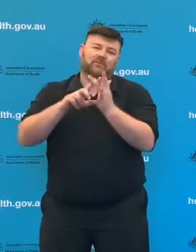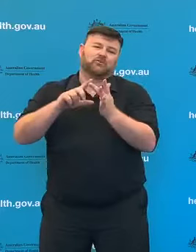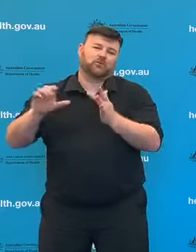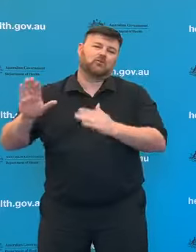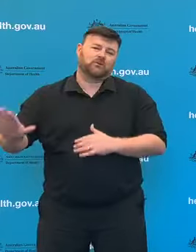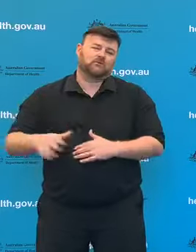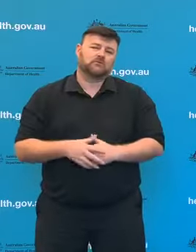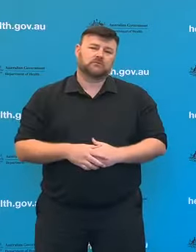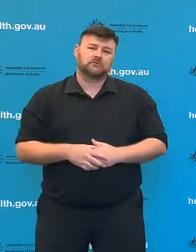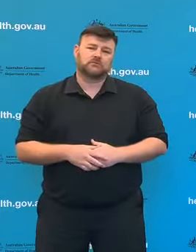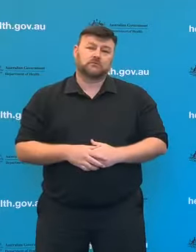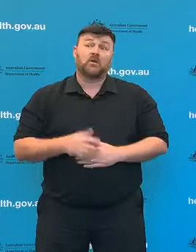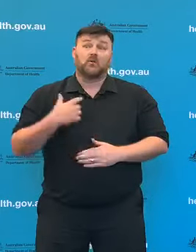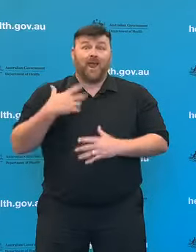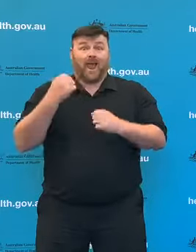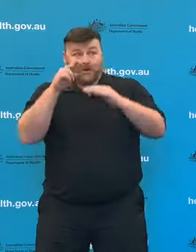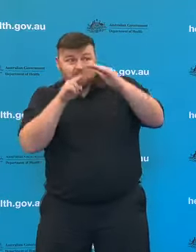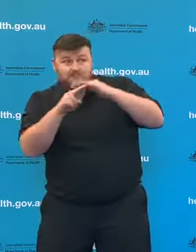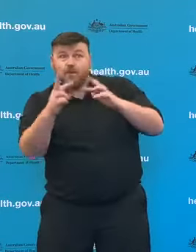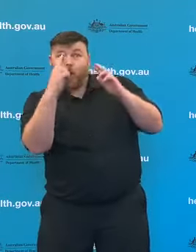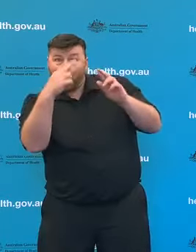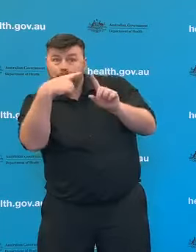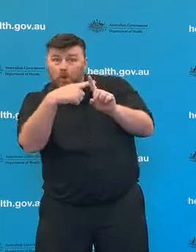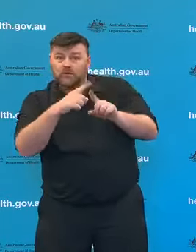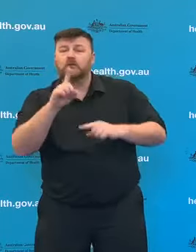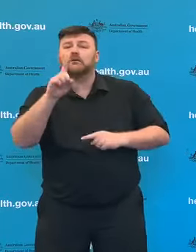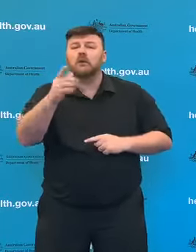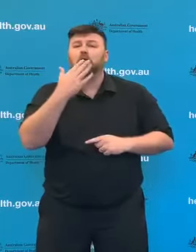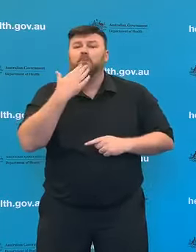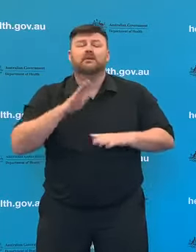There is hope on the horizon but we cannot afford to become complacent.